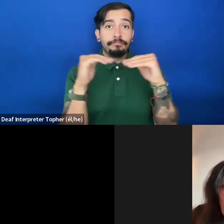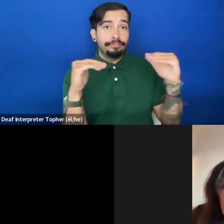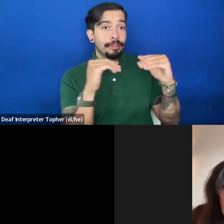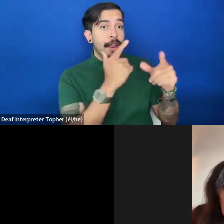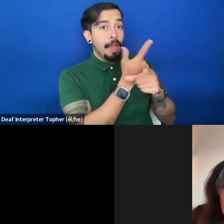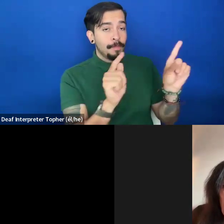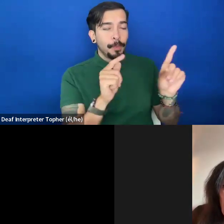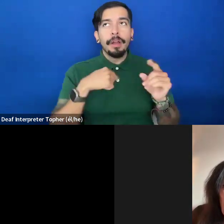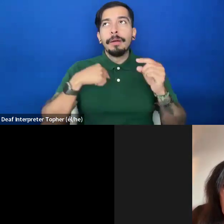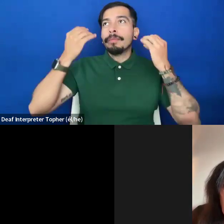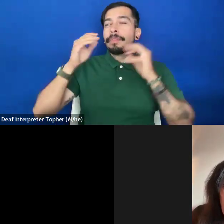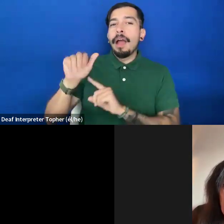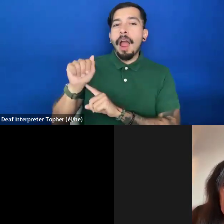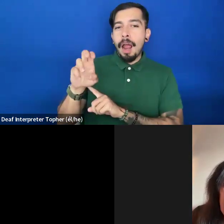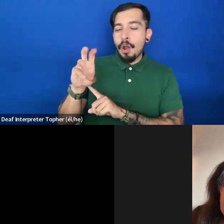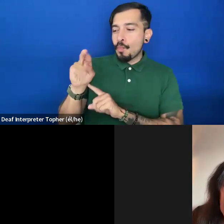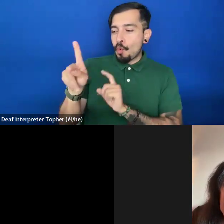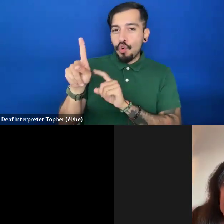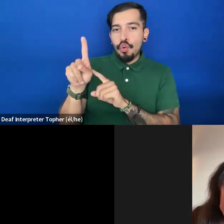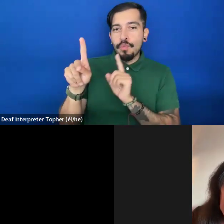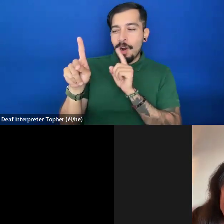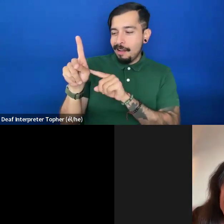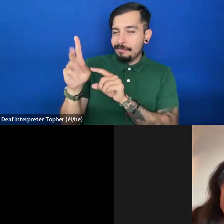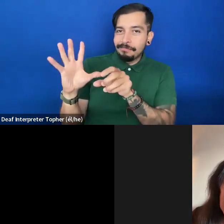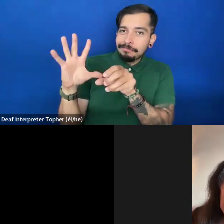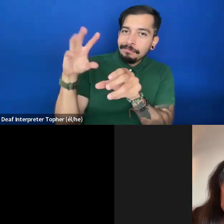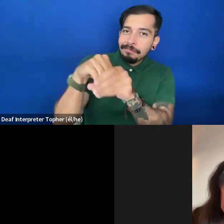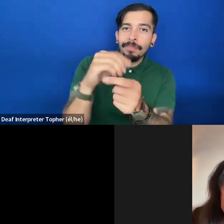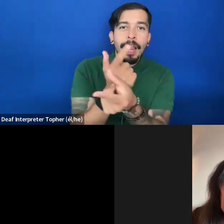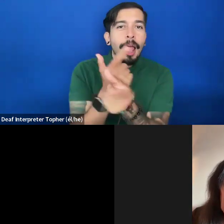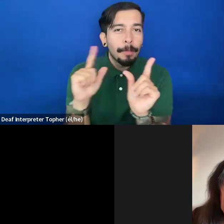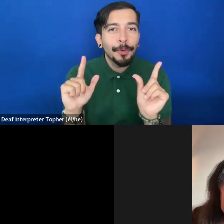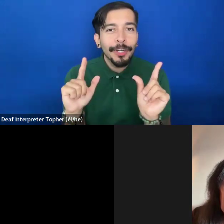part of liberation. You know, we have to take care of ourselves and each other